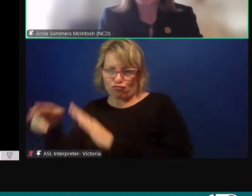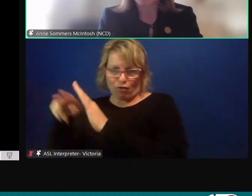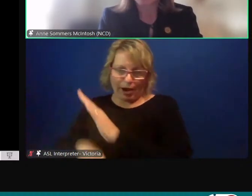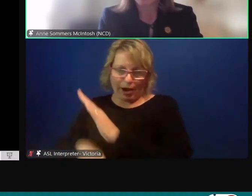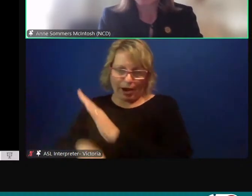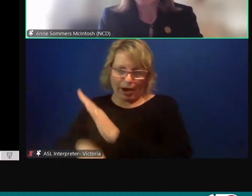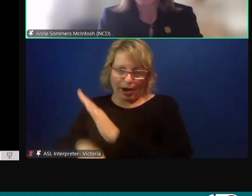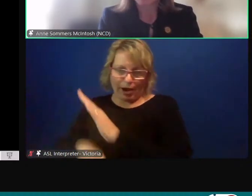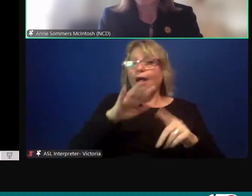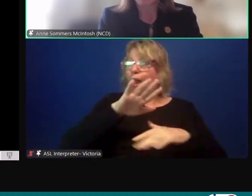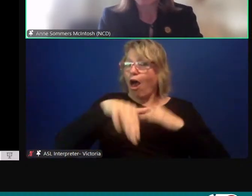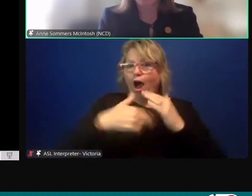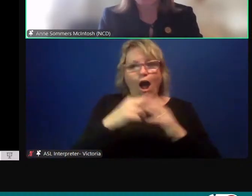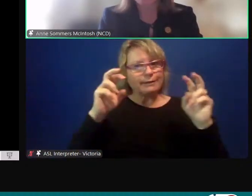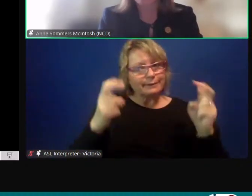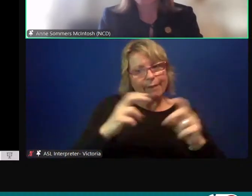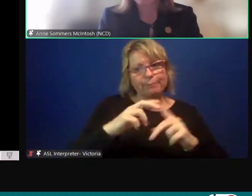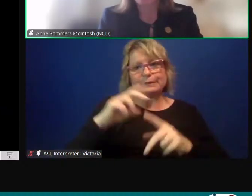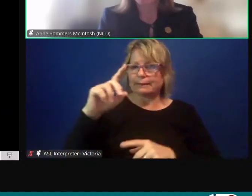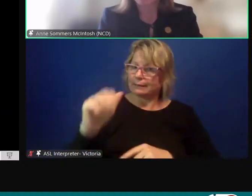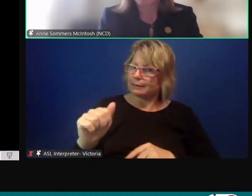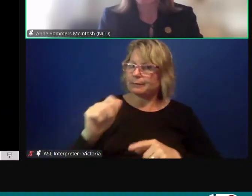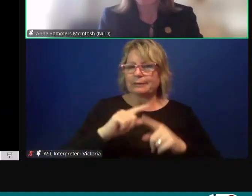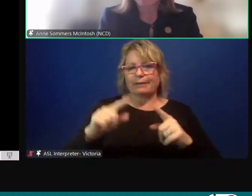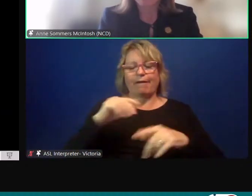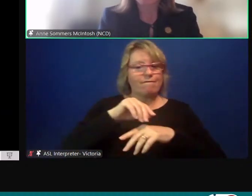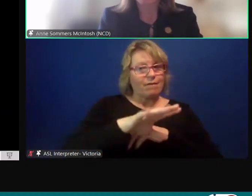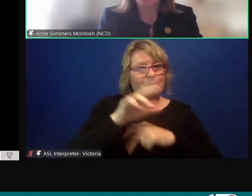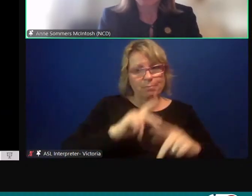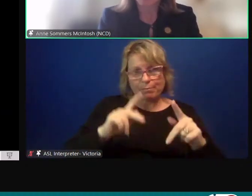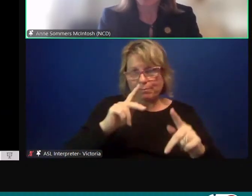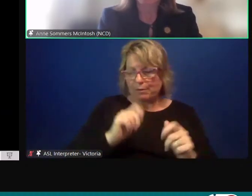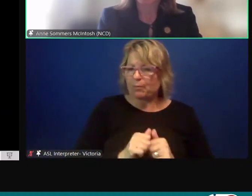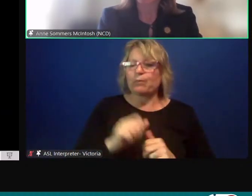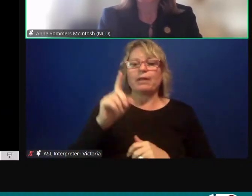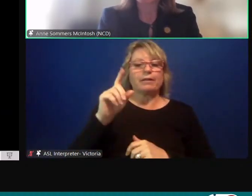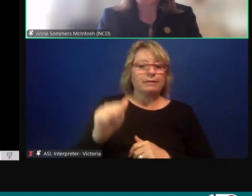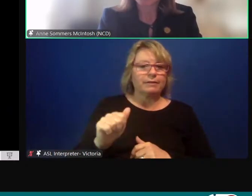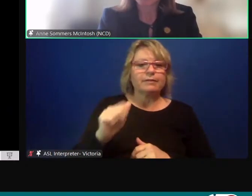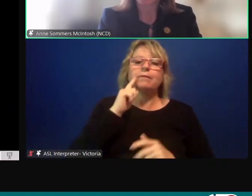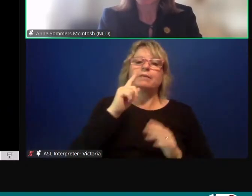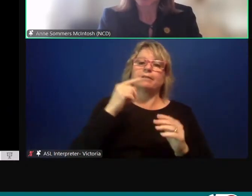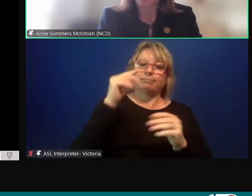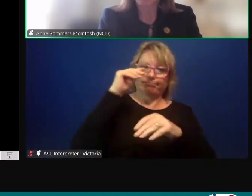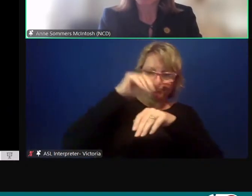disability that affect people with disabilities. We advise policymakers on what to do regarding